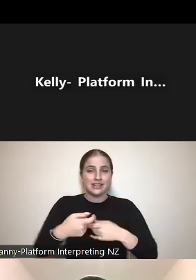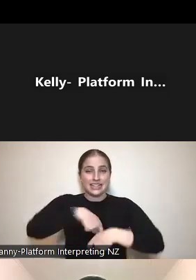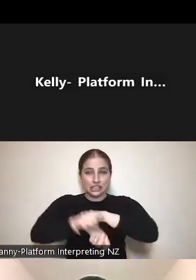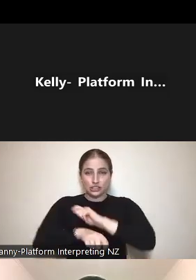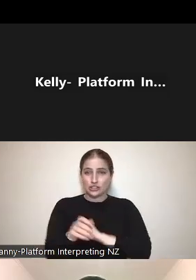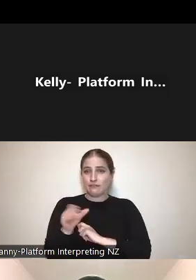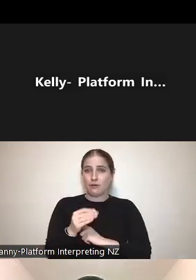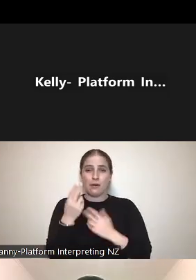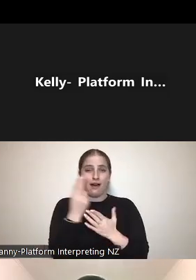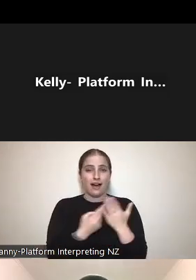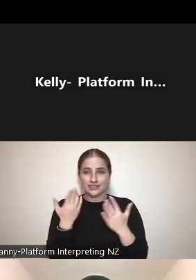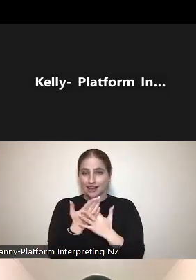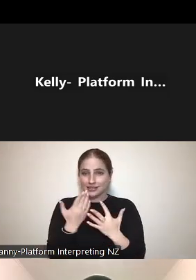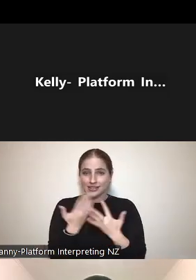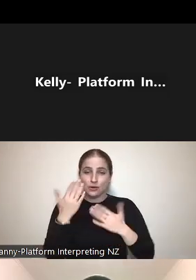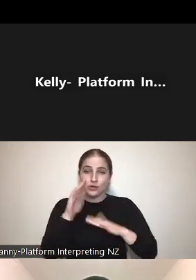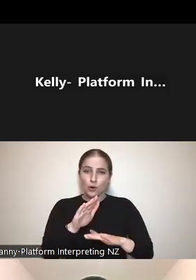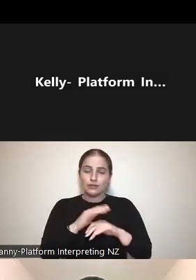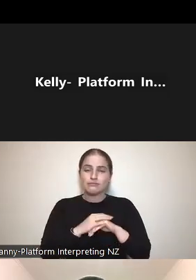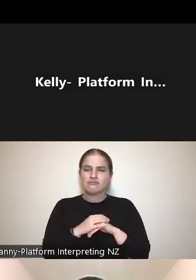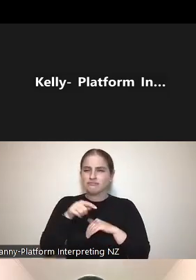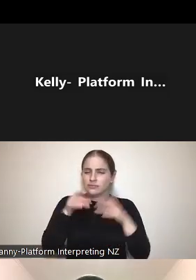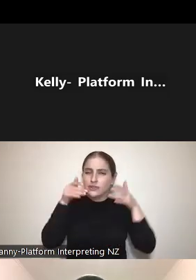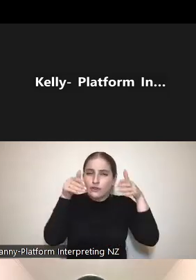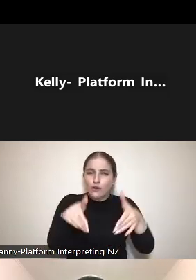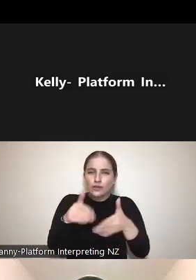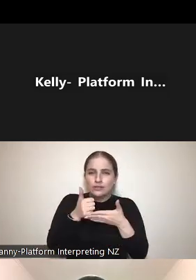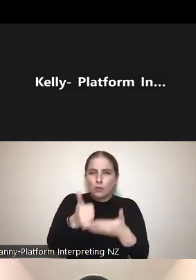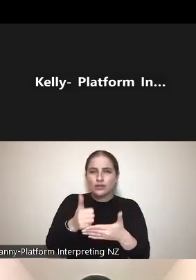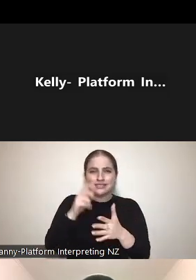It's focused on supporting Deaf and disabled artists in the widest sense.